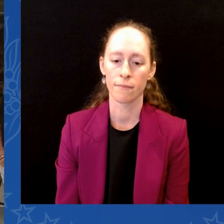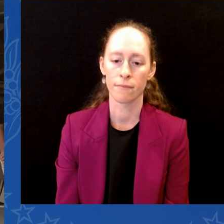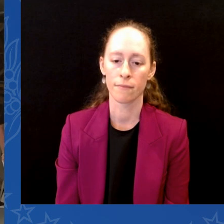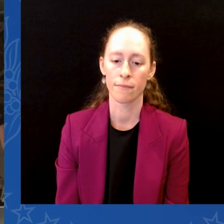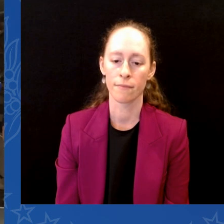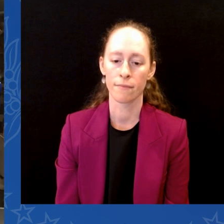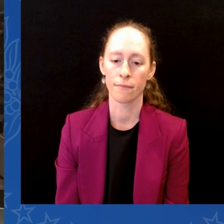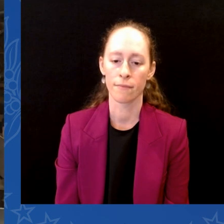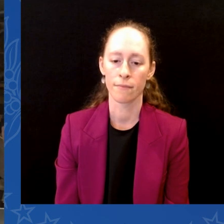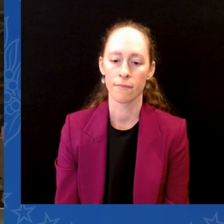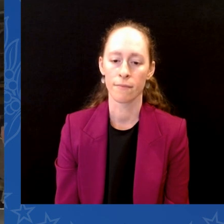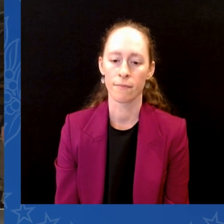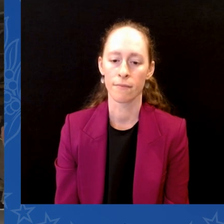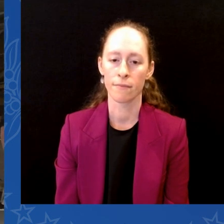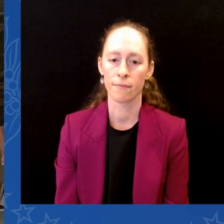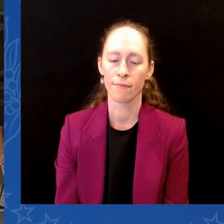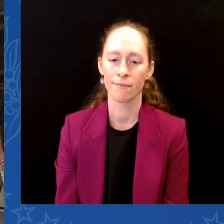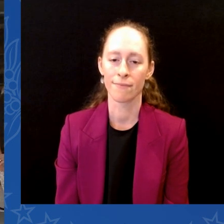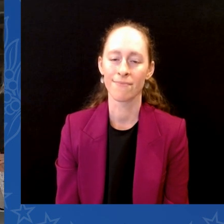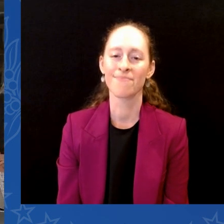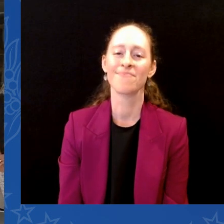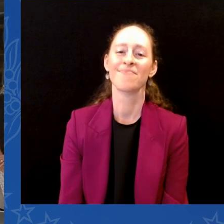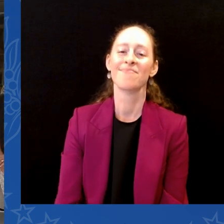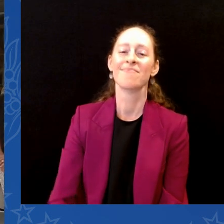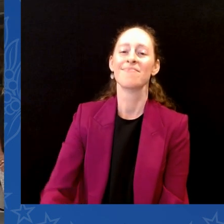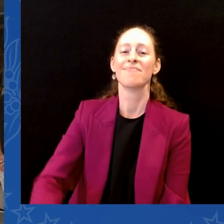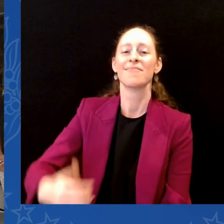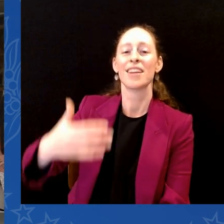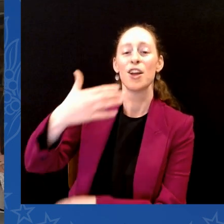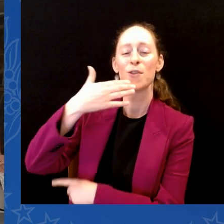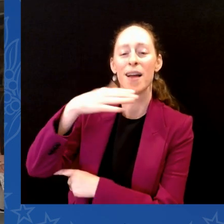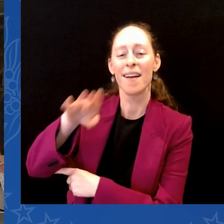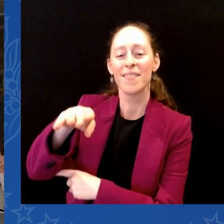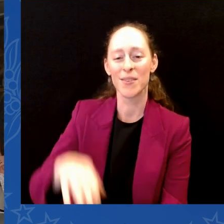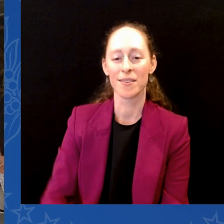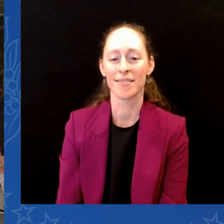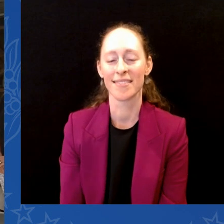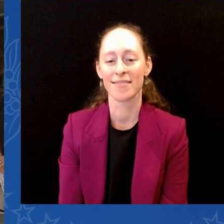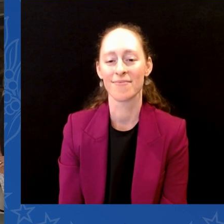Governor DeSantis: Well, good afternoon. And I want to thank President Biden and Jill Biden as well as Administrator